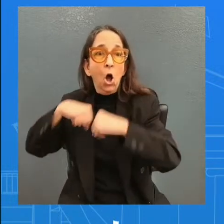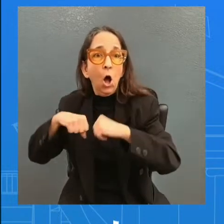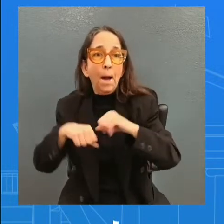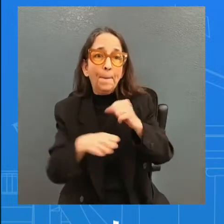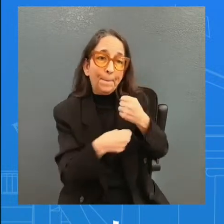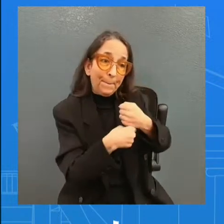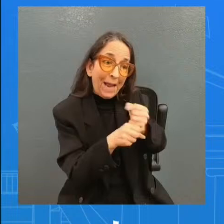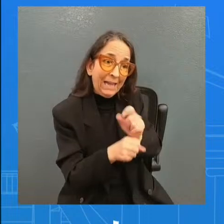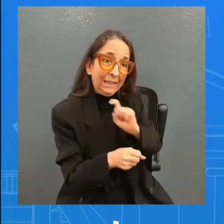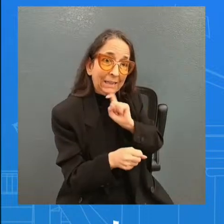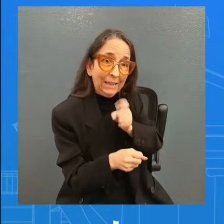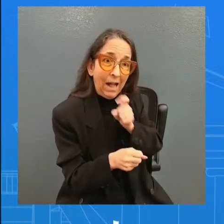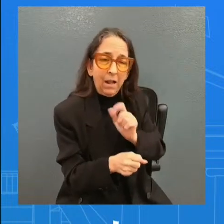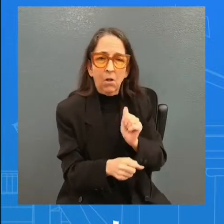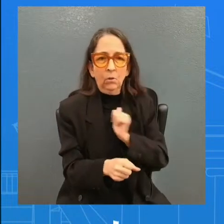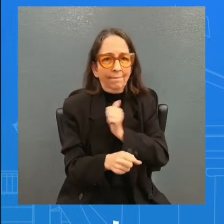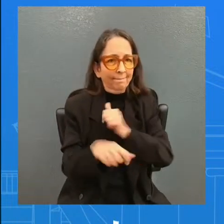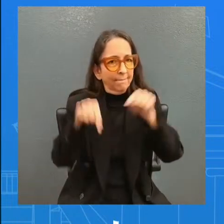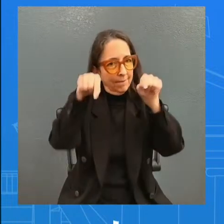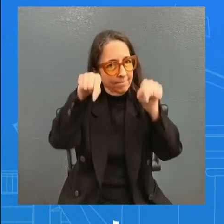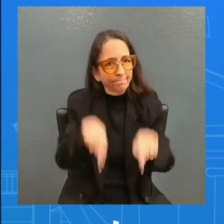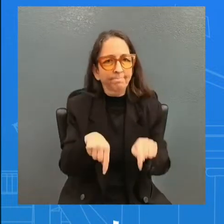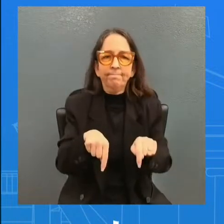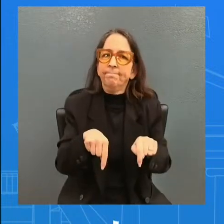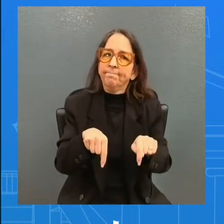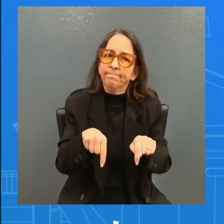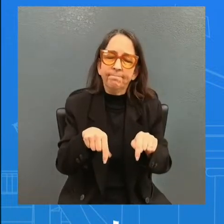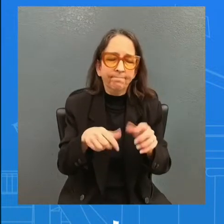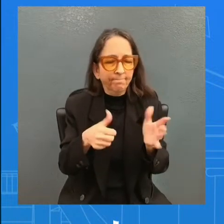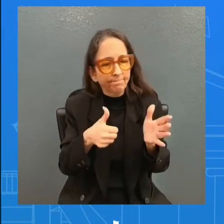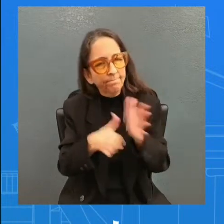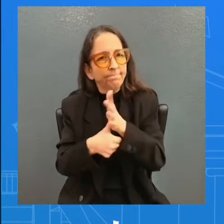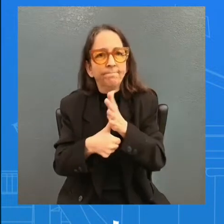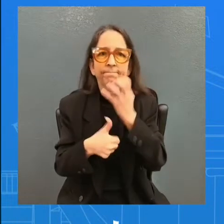So -- and I also stated at the top how if you look at the --